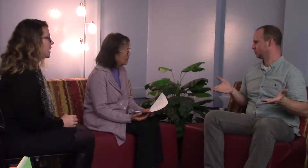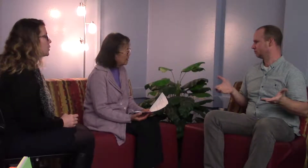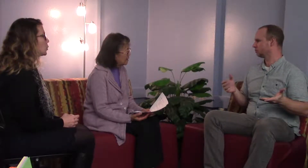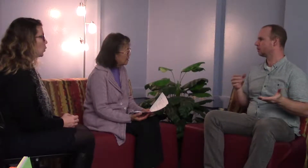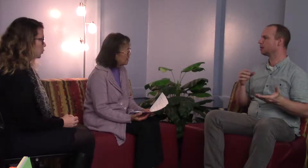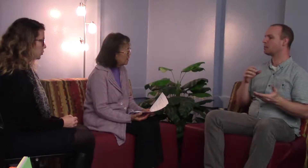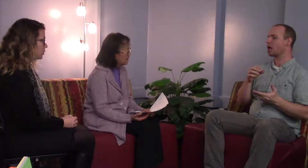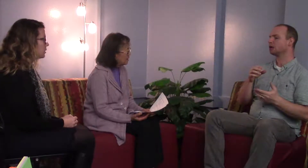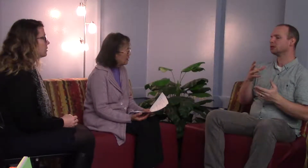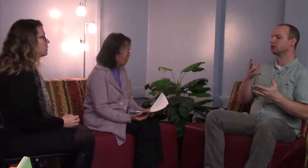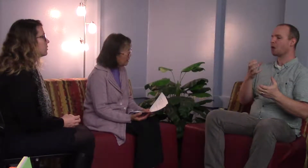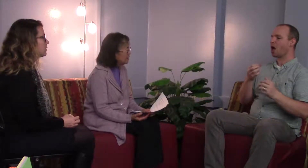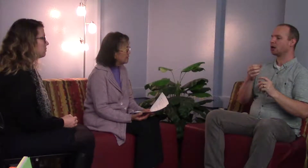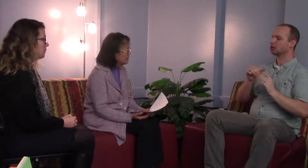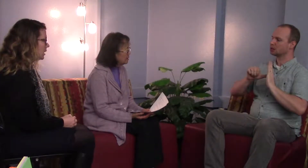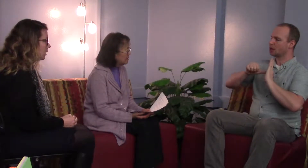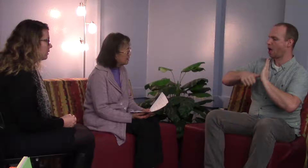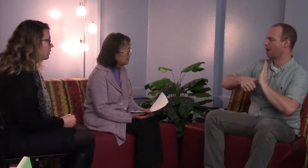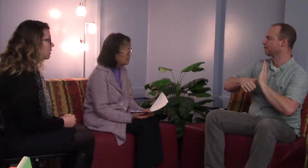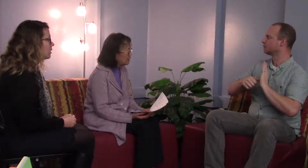It's a cultural meaning.